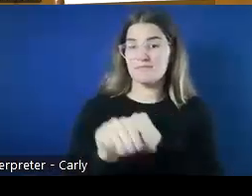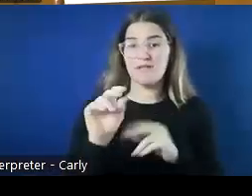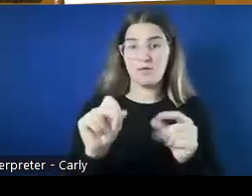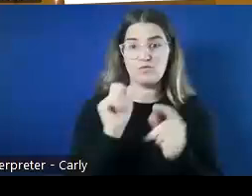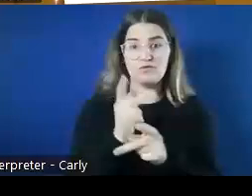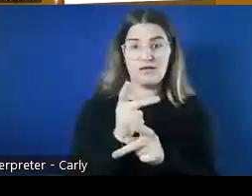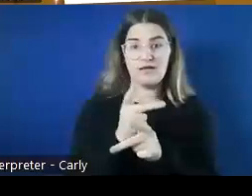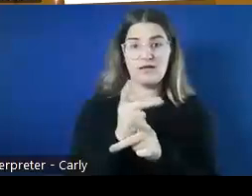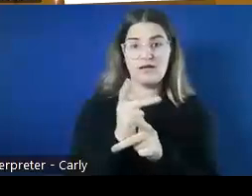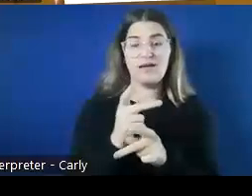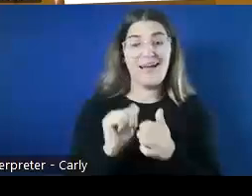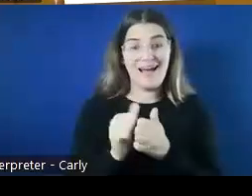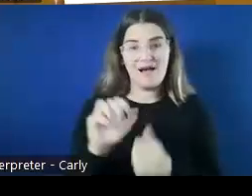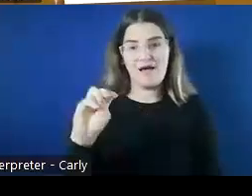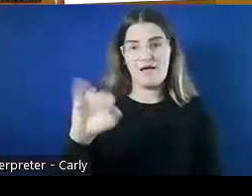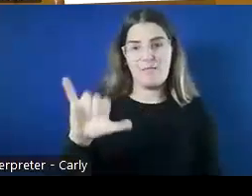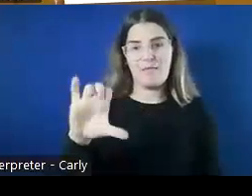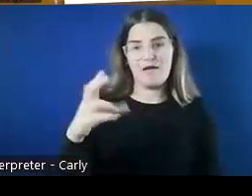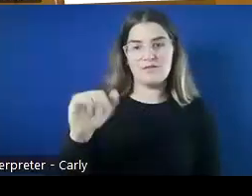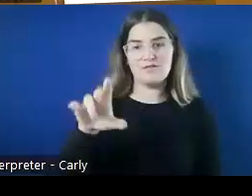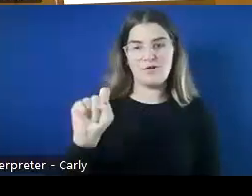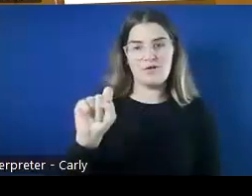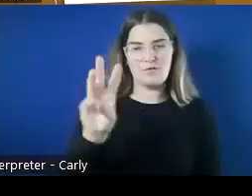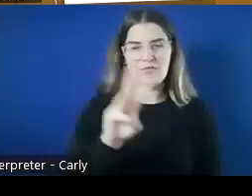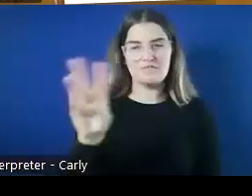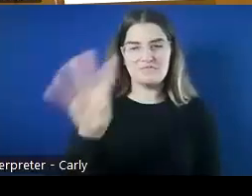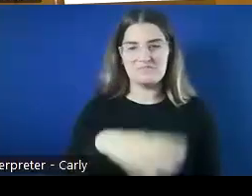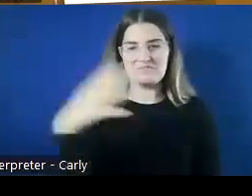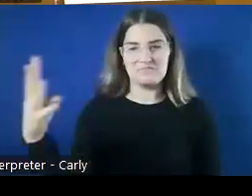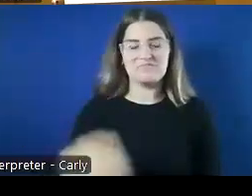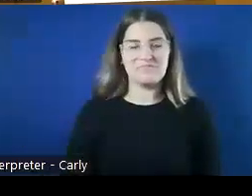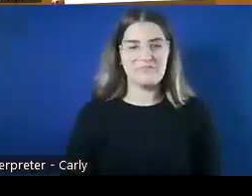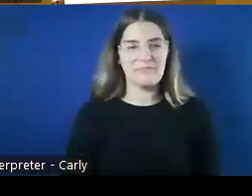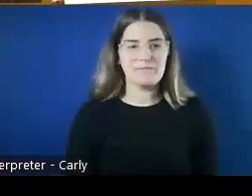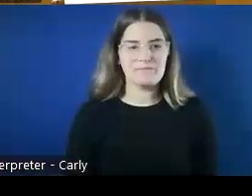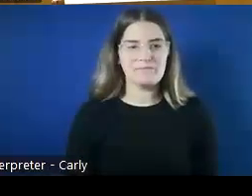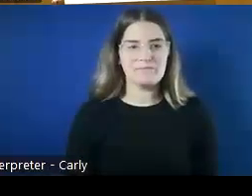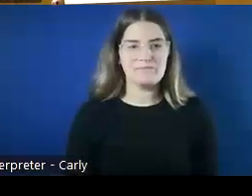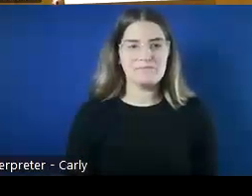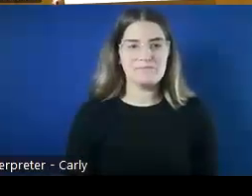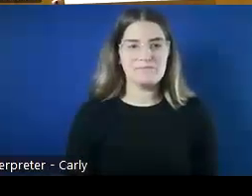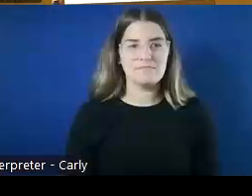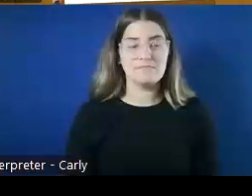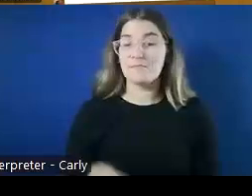um my chart in a virtual format our goal was to decrease Demand on CPAP as well as other